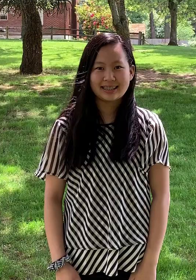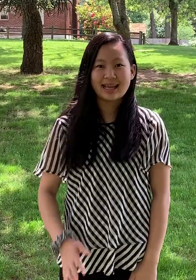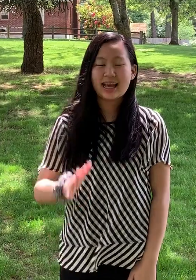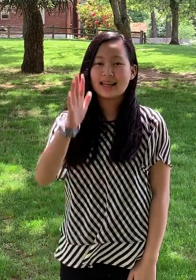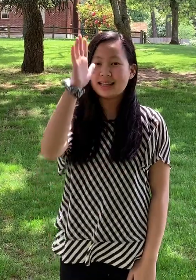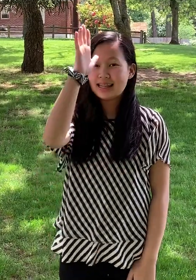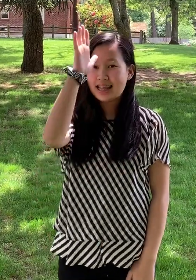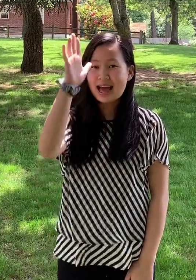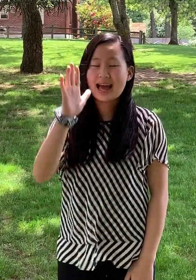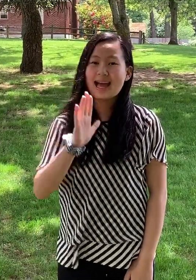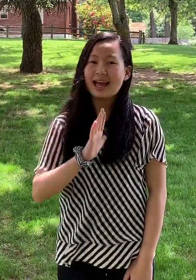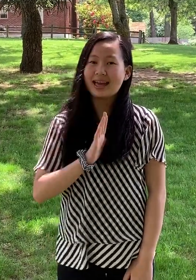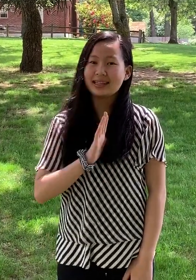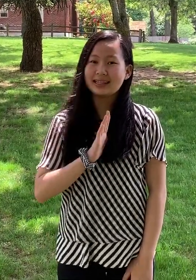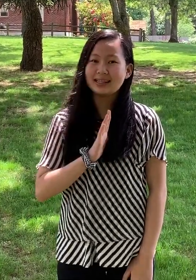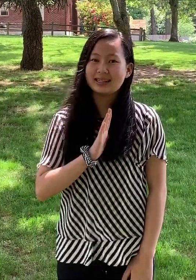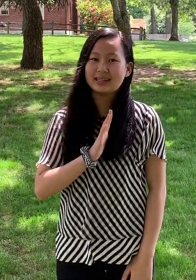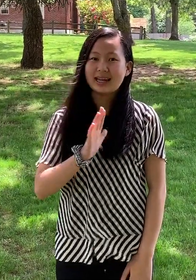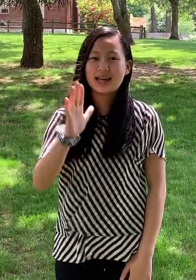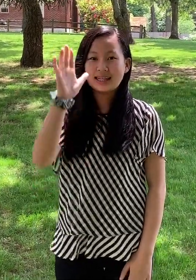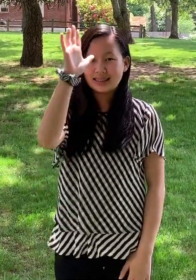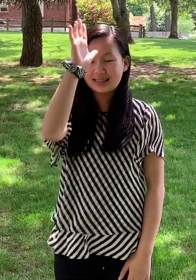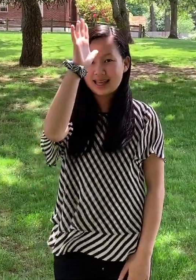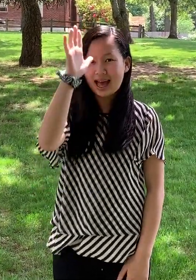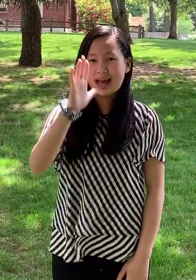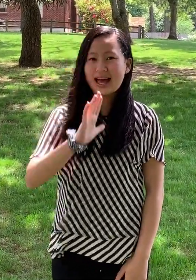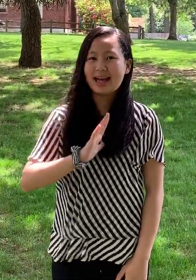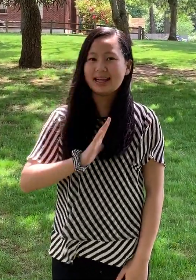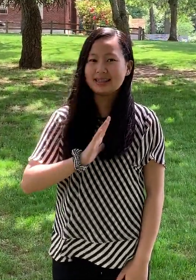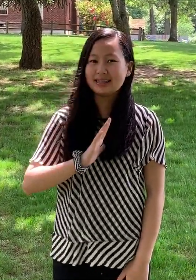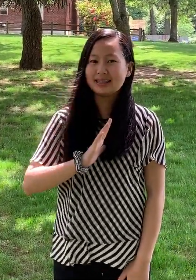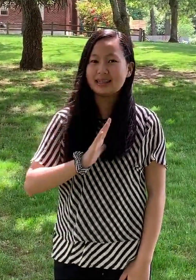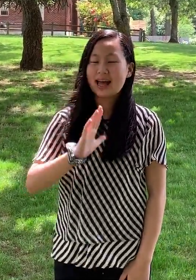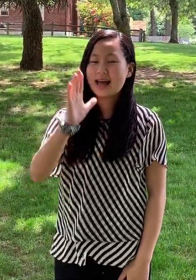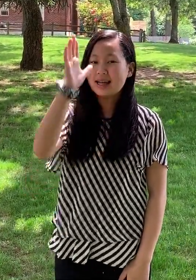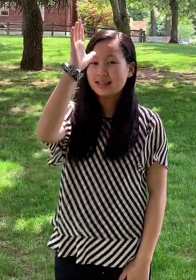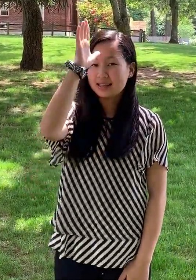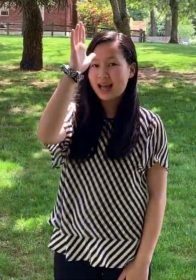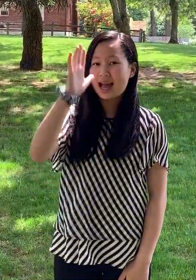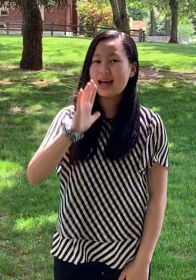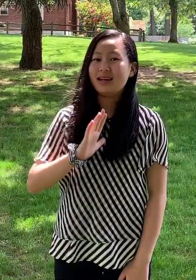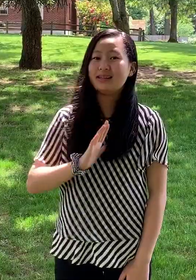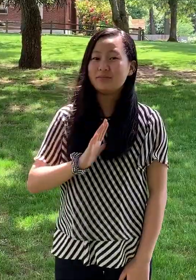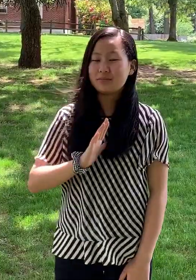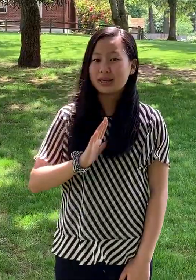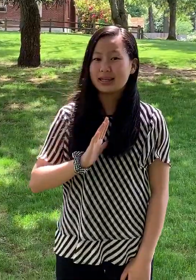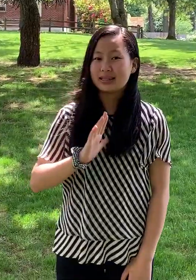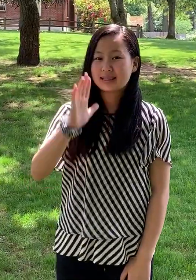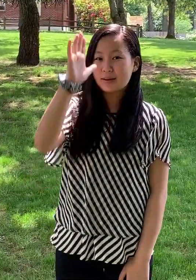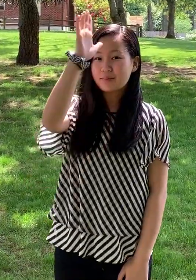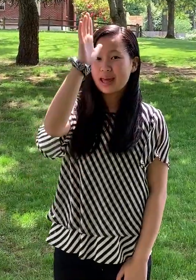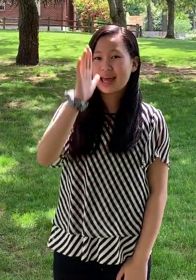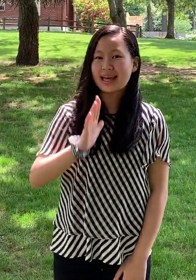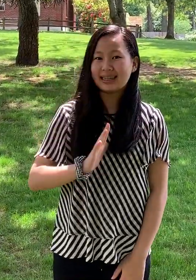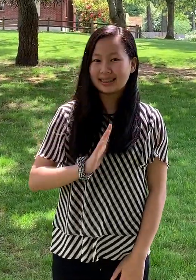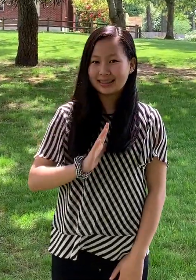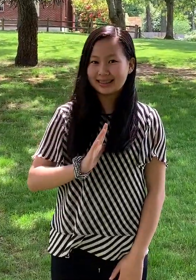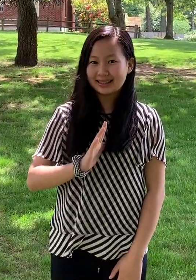"nán 男" means "Man".